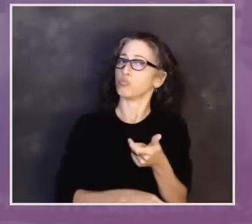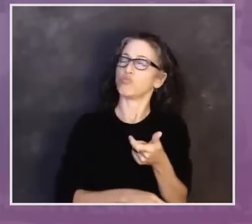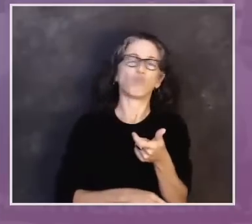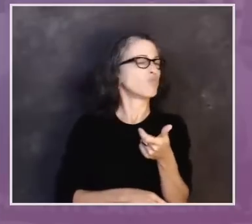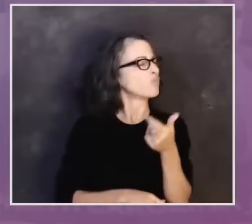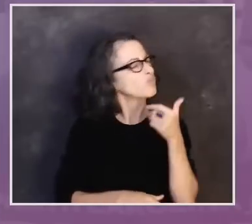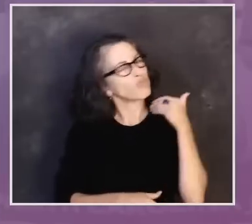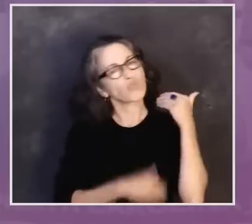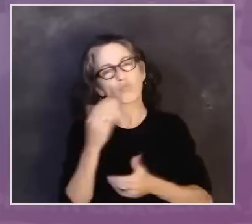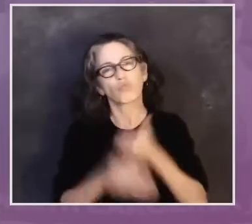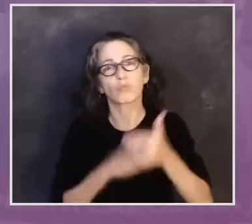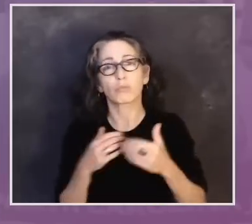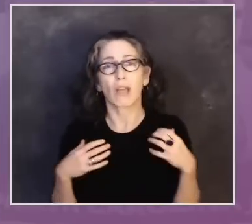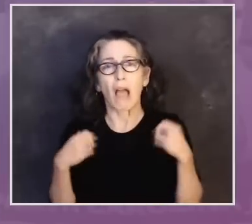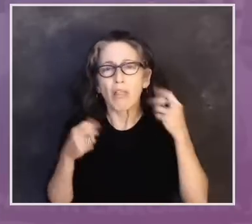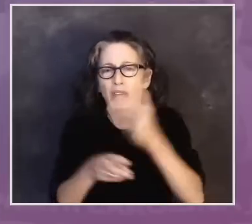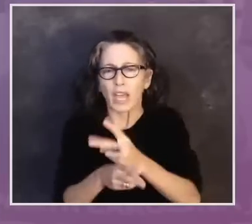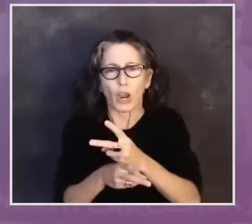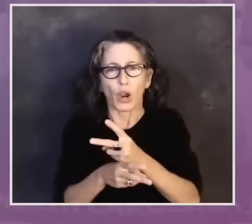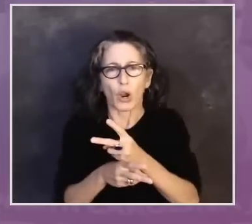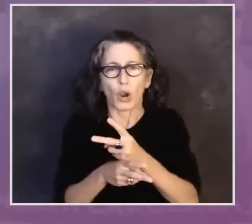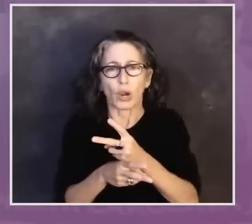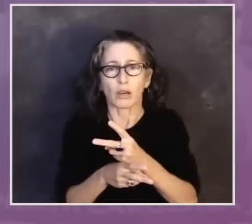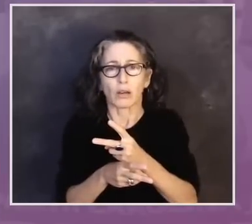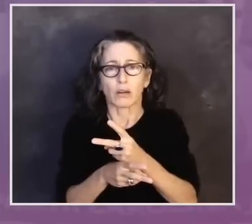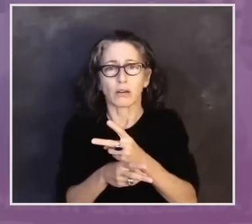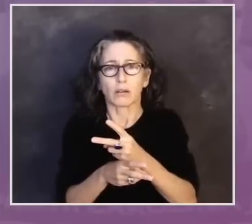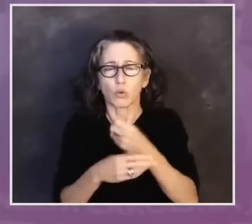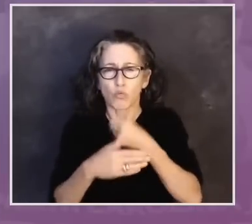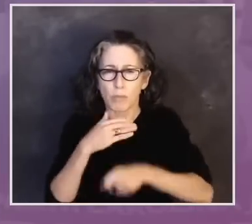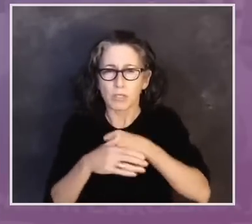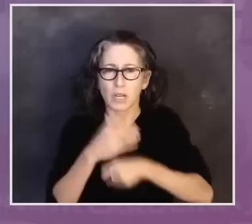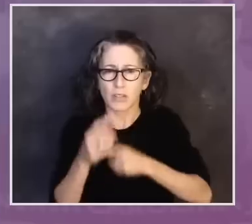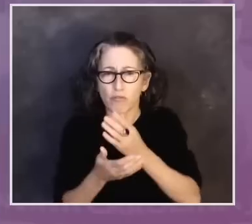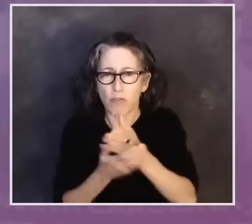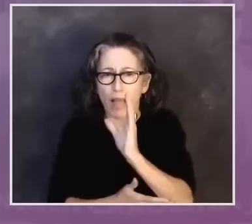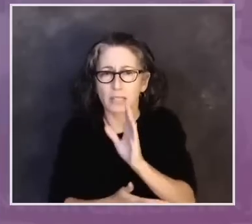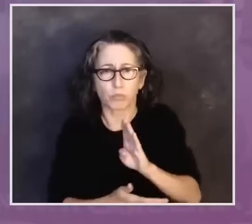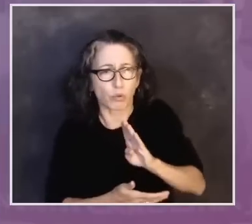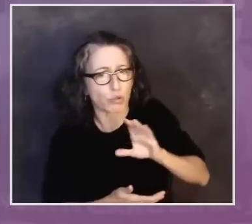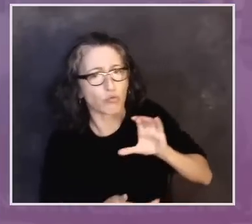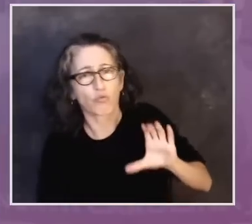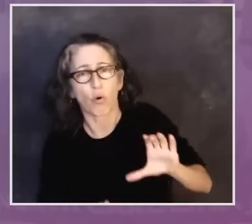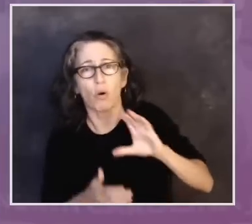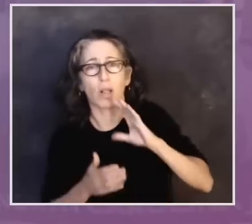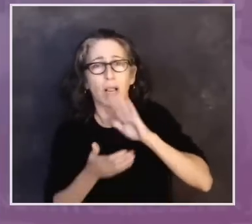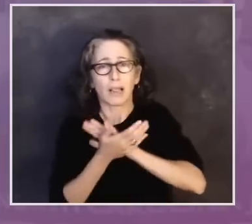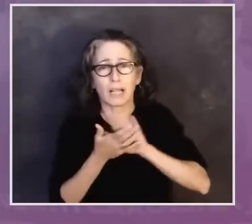WE WILL NOT LEAVE THIS ELECTION TO CHANCE. FAR TOO MUCH IS AT STAKE IN THIS ELECTION.